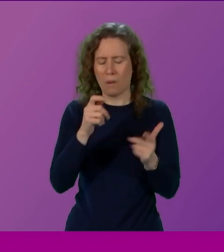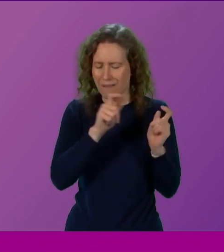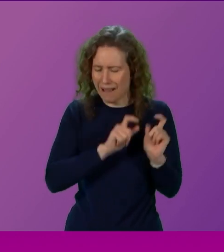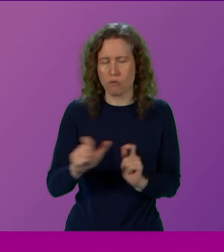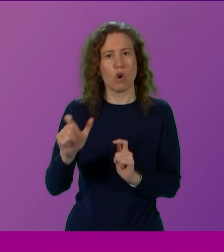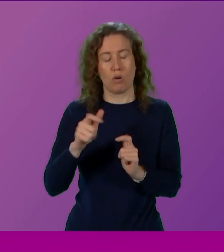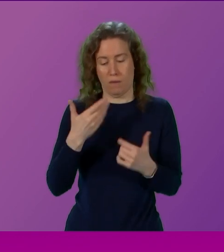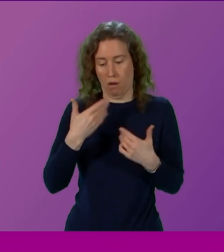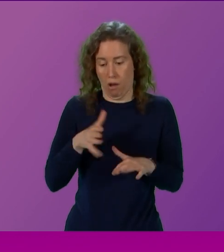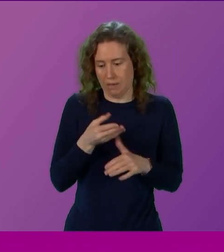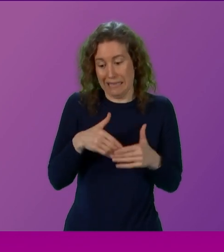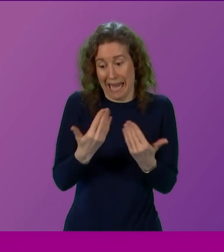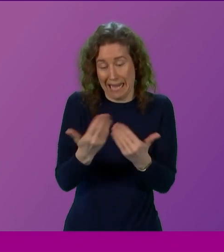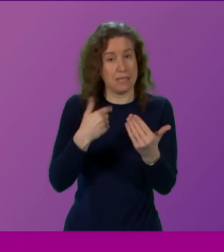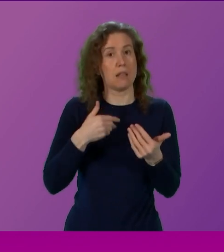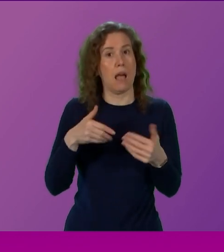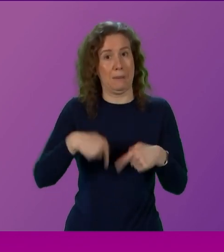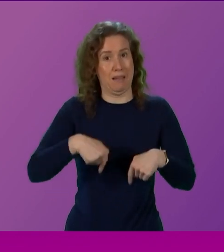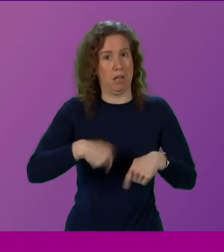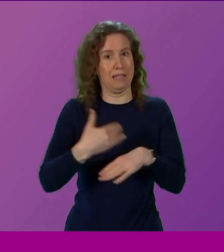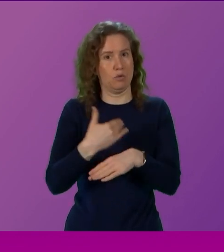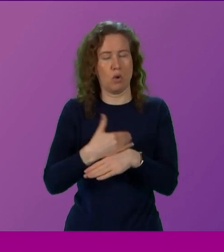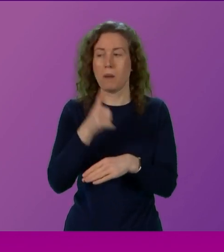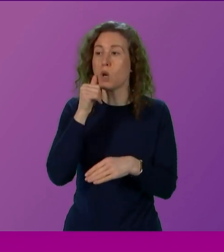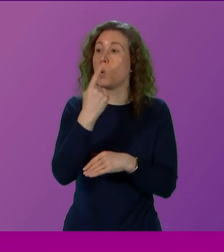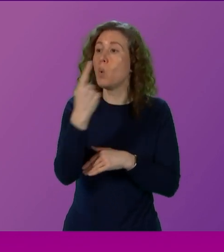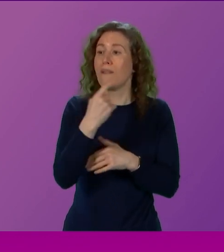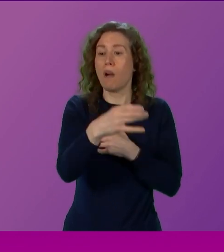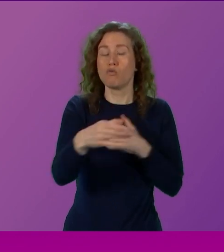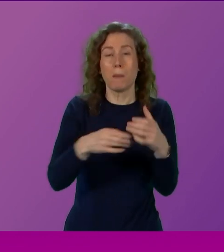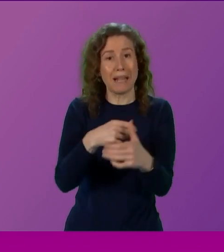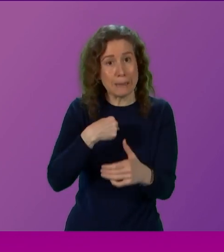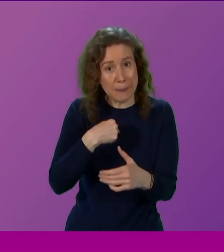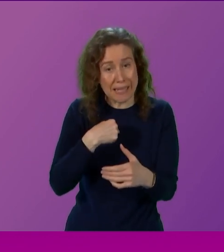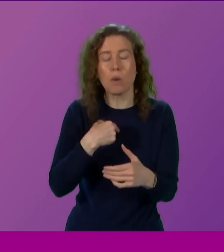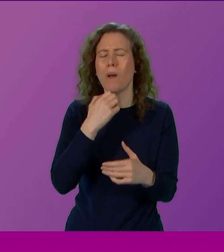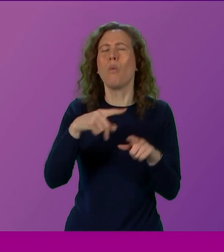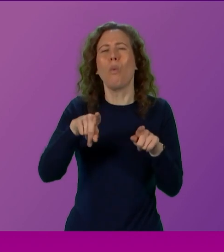for my remaining days in office and I know that whoever stands here after me will also do that.